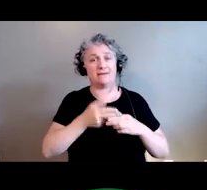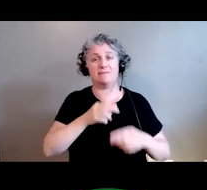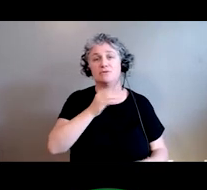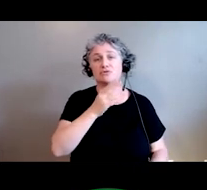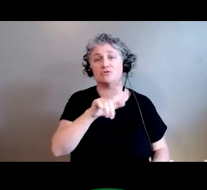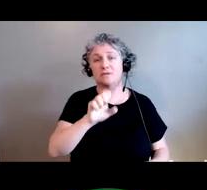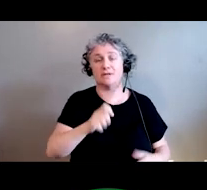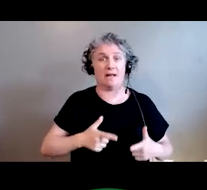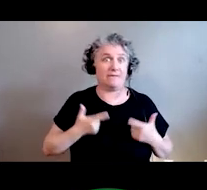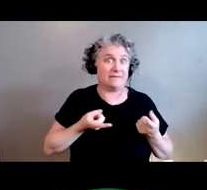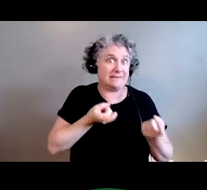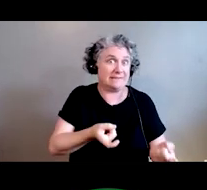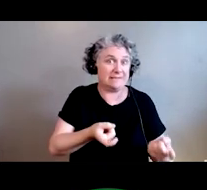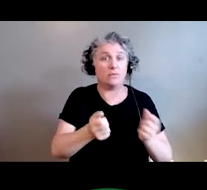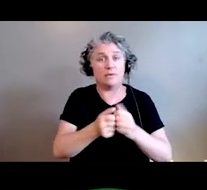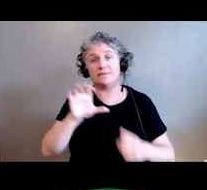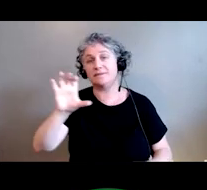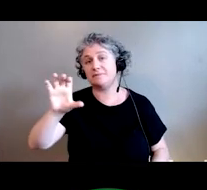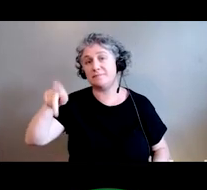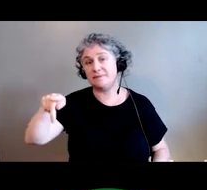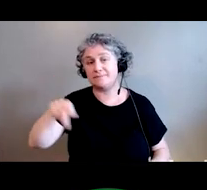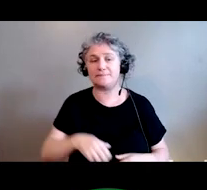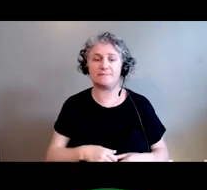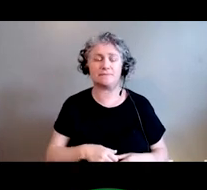Michelle's father Ian said, Jamie, I've been thinking about your dream.